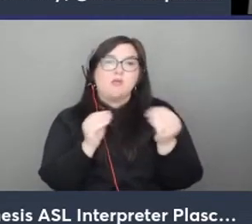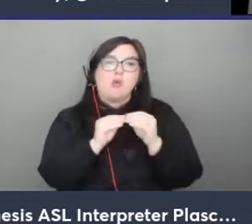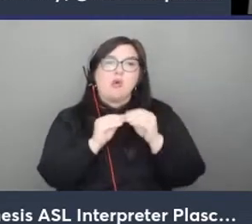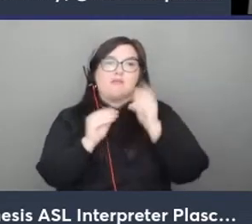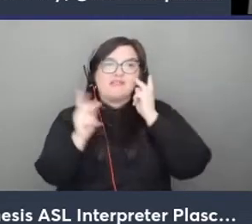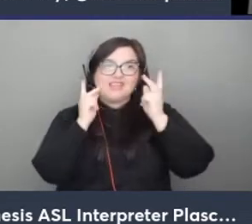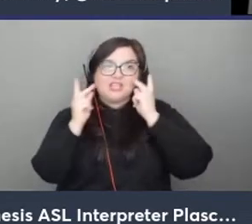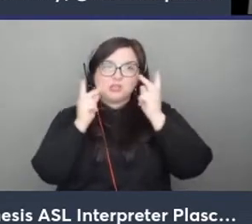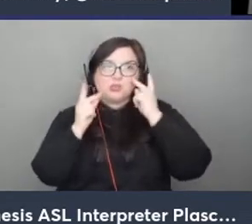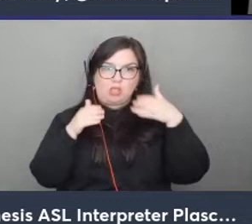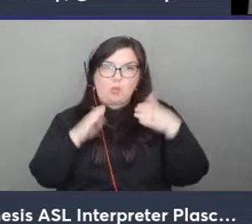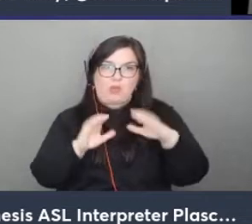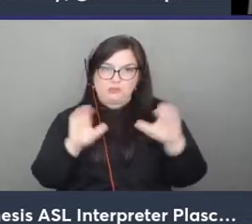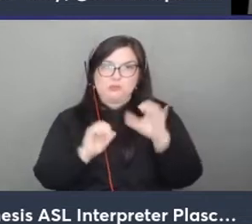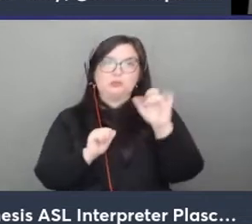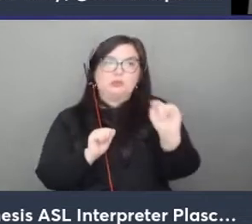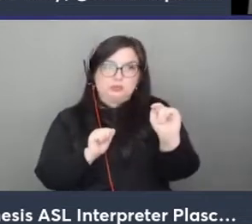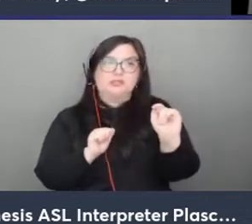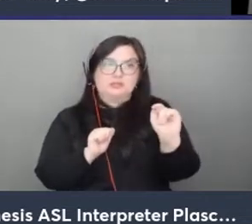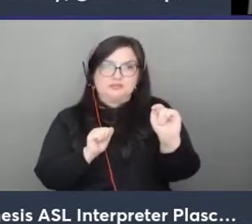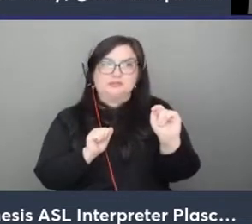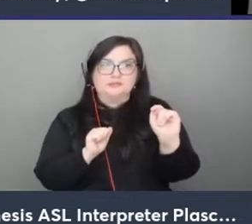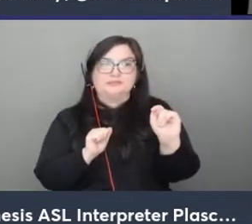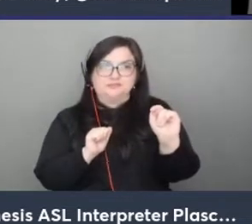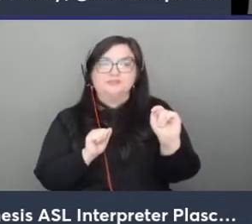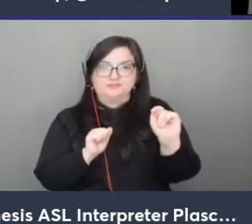So it's gonna remove this from there in a second.